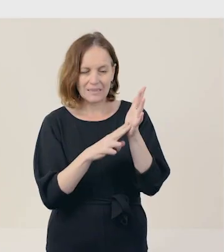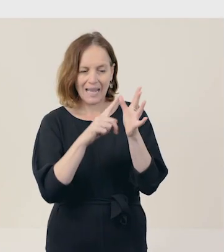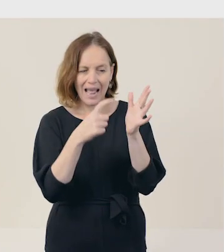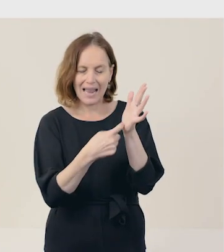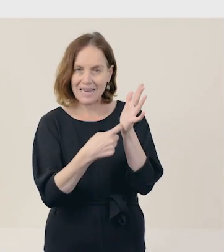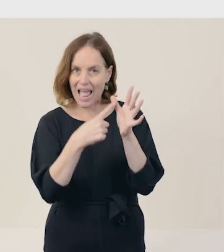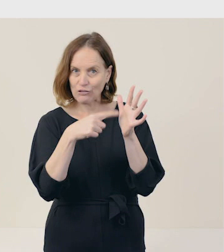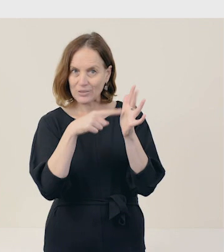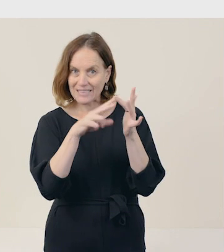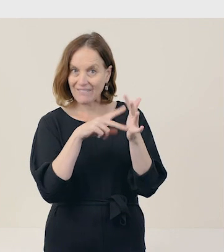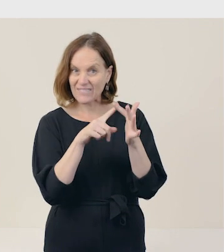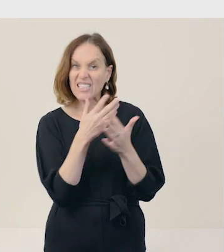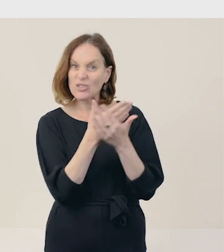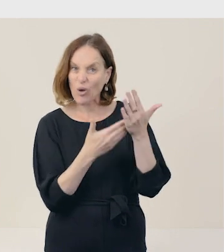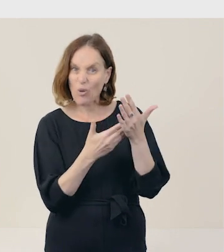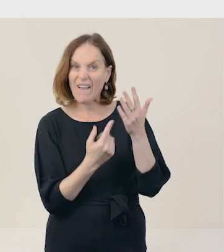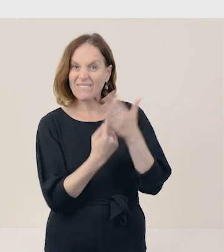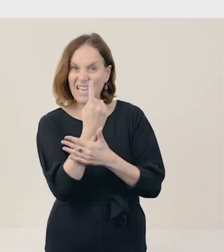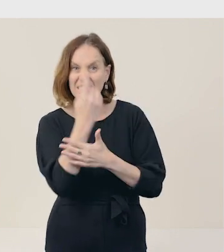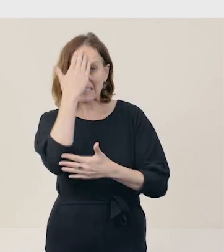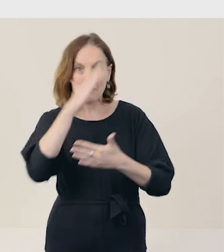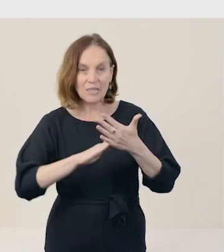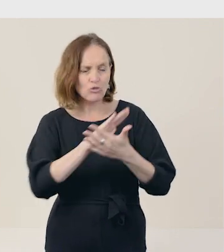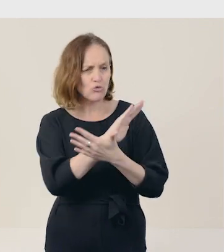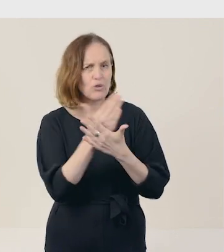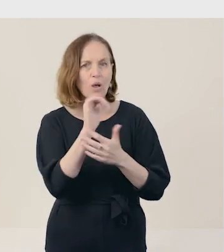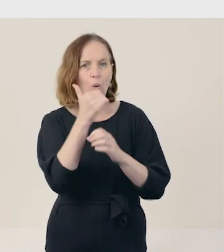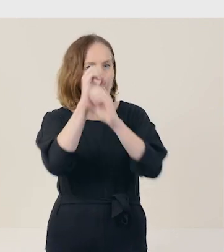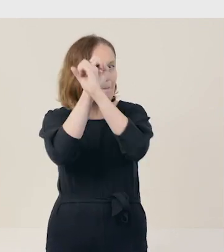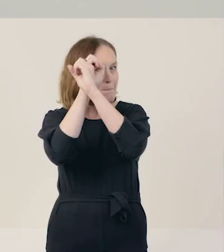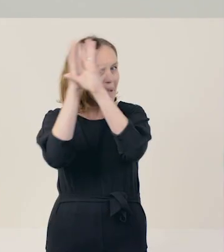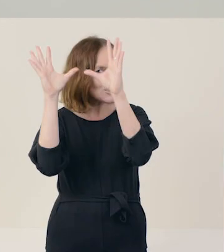A narrative is a story of events or experiences, real or imagined.